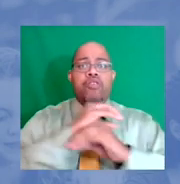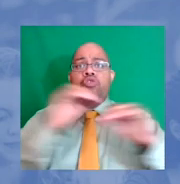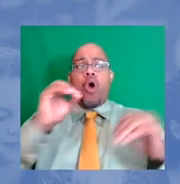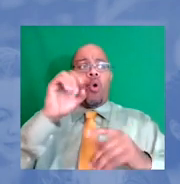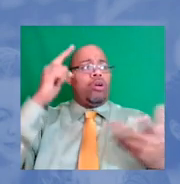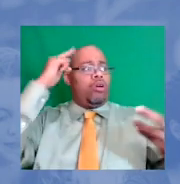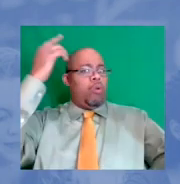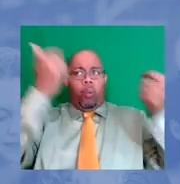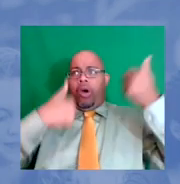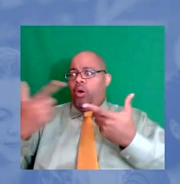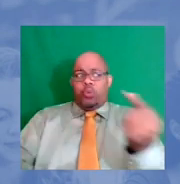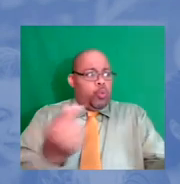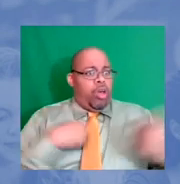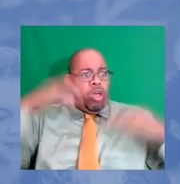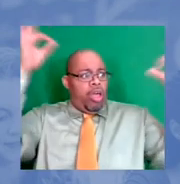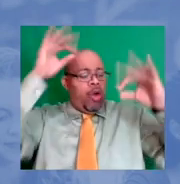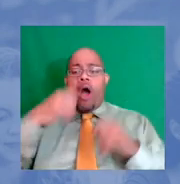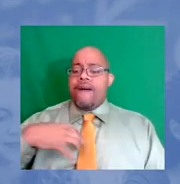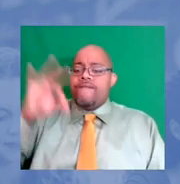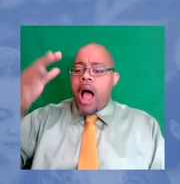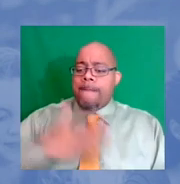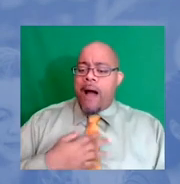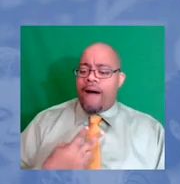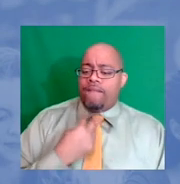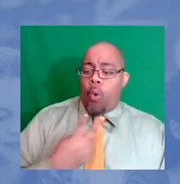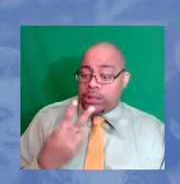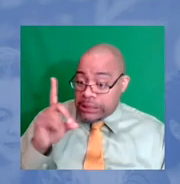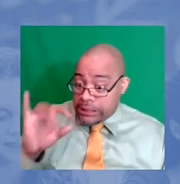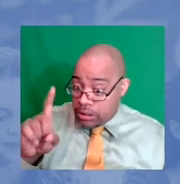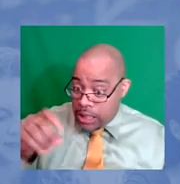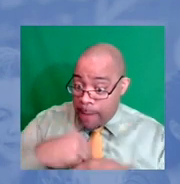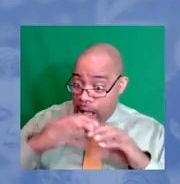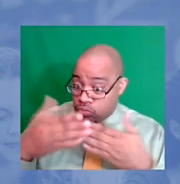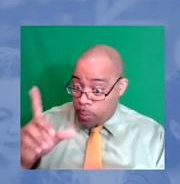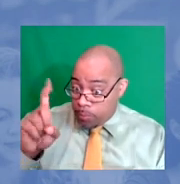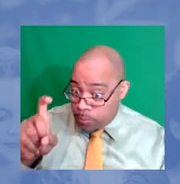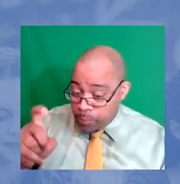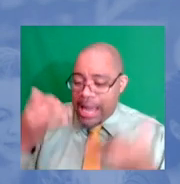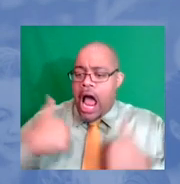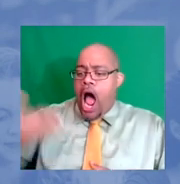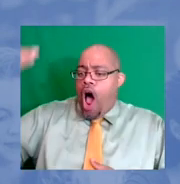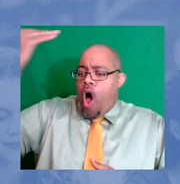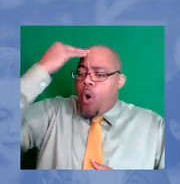HAVE I FOUND MY VOICE IN MY CLASSROOM AND NOW I KNOW WHERE IT IS I'M HEADED MOVING FORWARD?